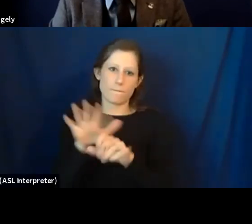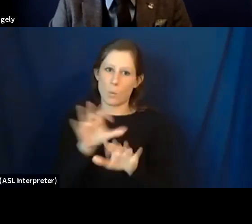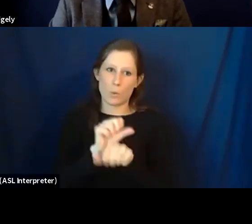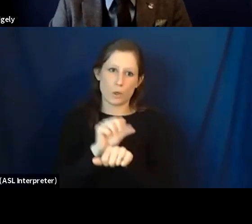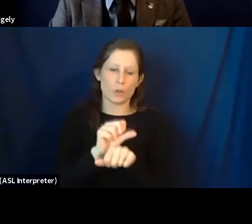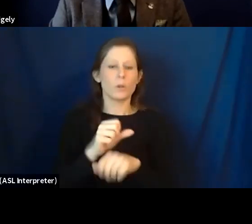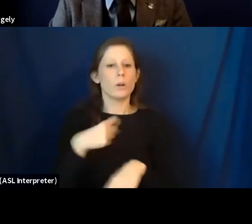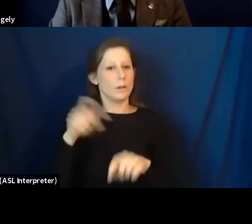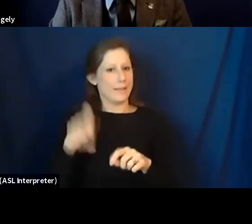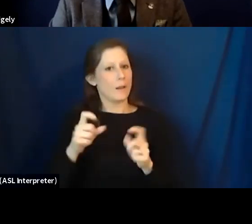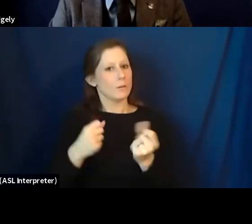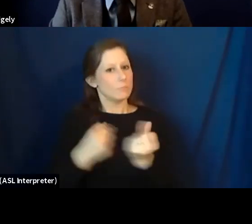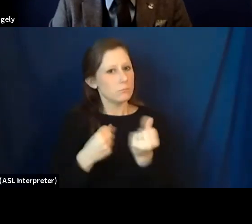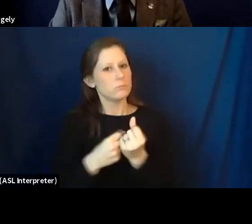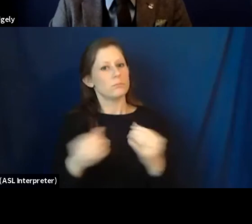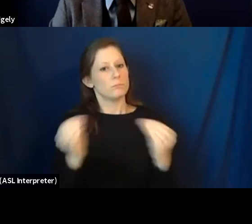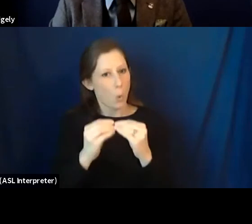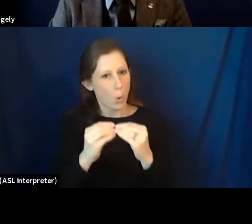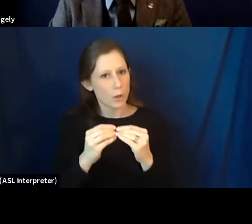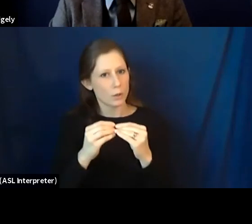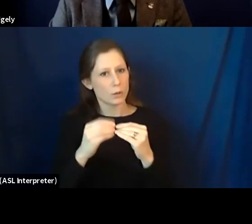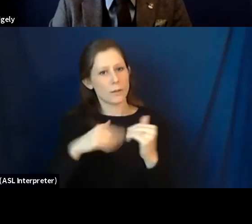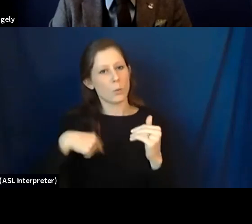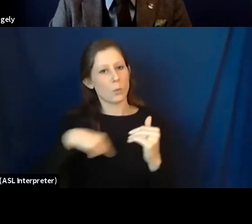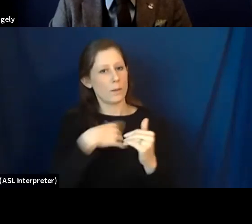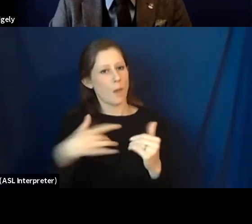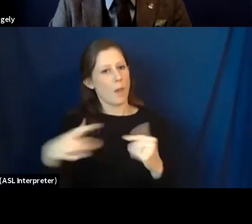that we need to do that more than we do so that's that's something that's on my mind